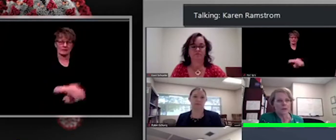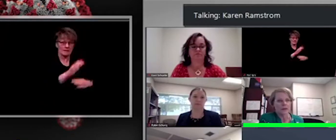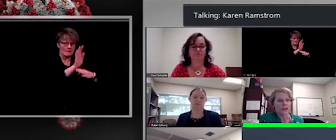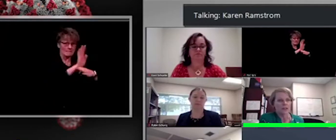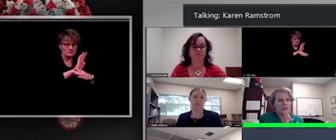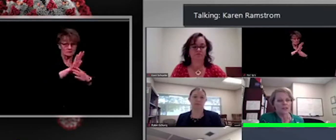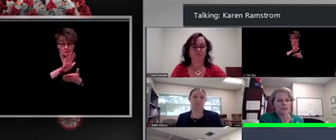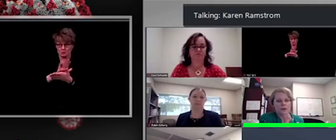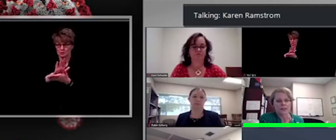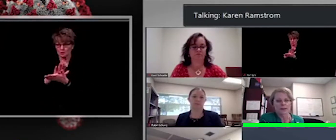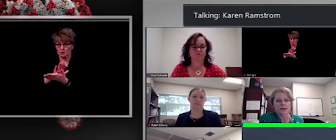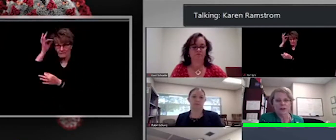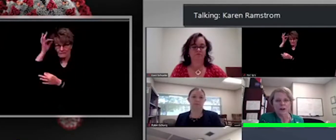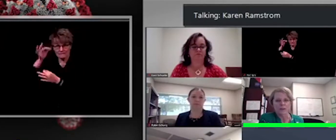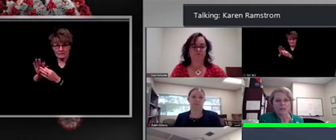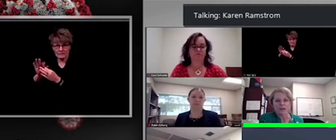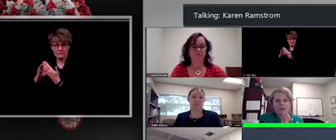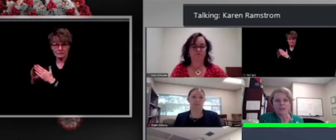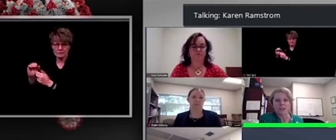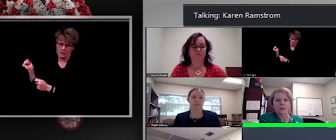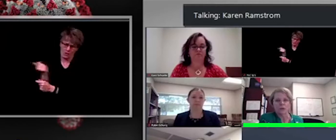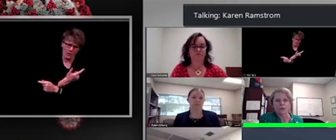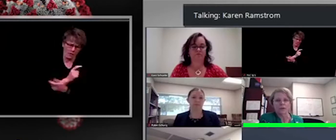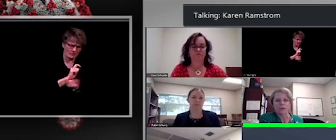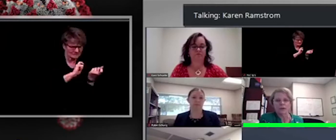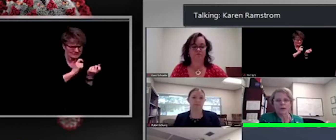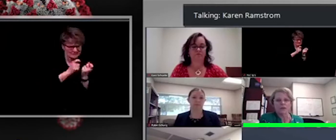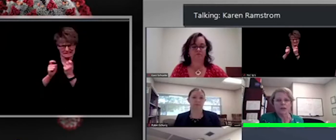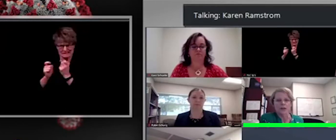modifications to create safe environments for us to go and enjoy our favorite restaurant